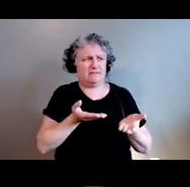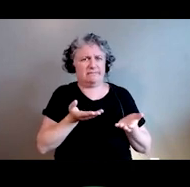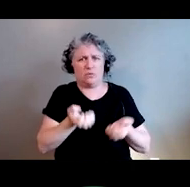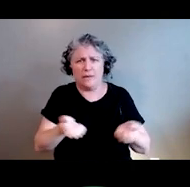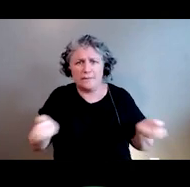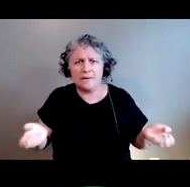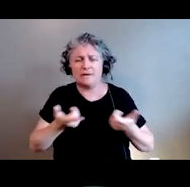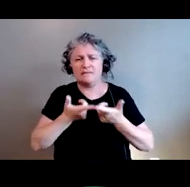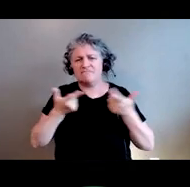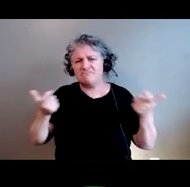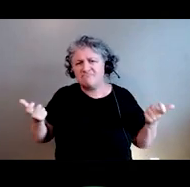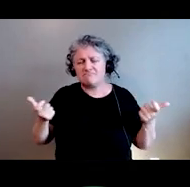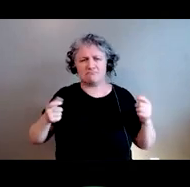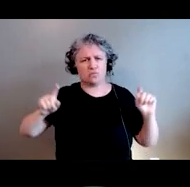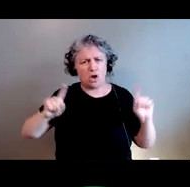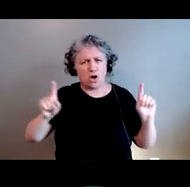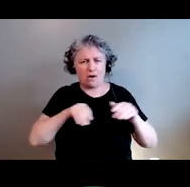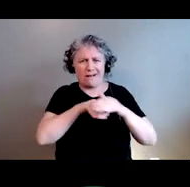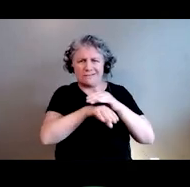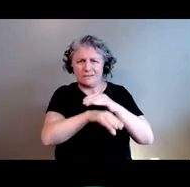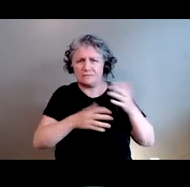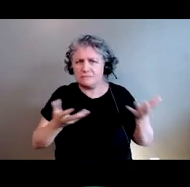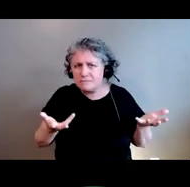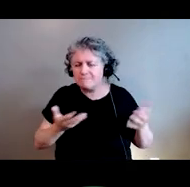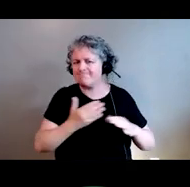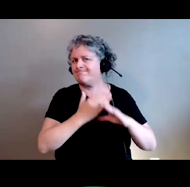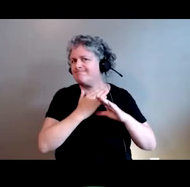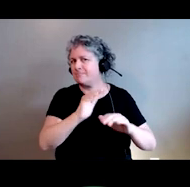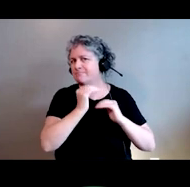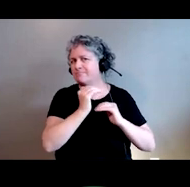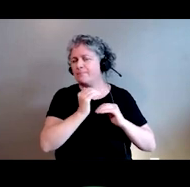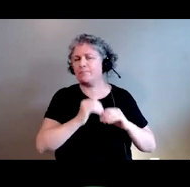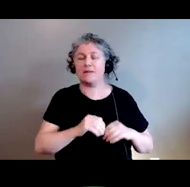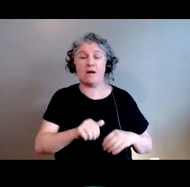An additional barrier to mention is also around the education and awareness. Of what actual